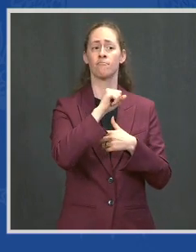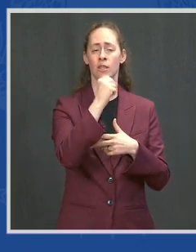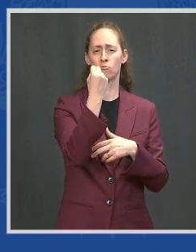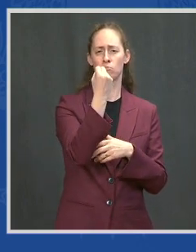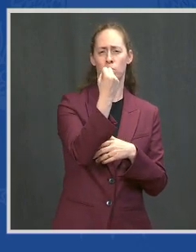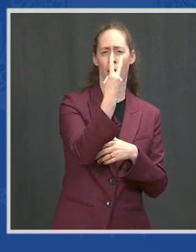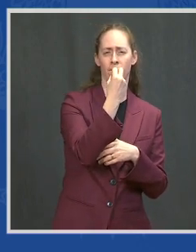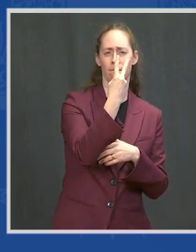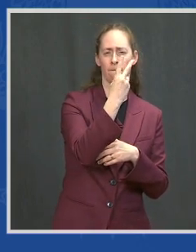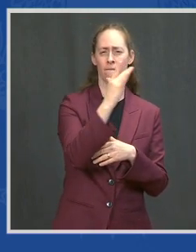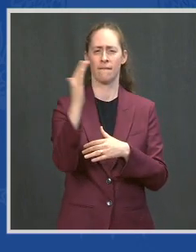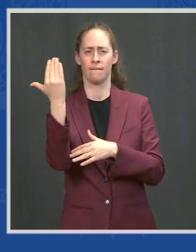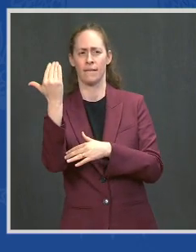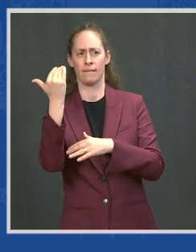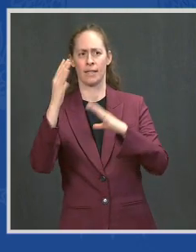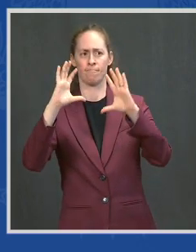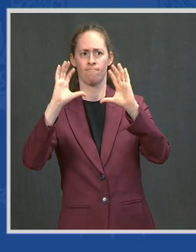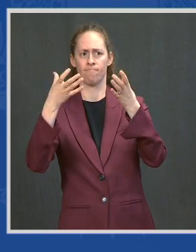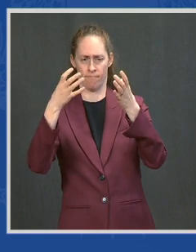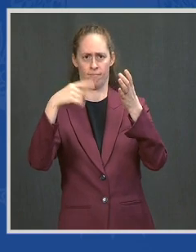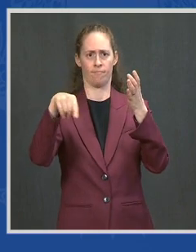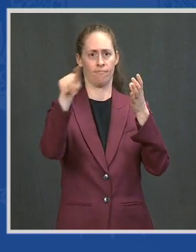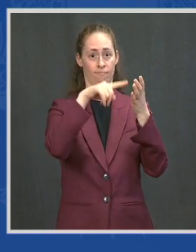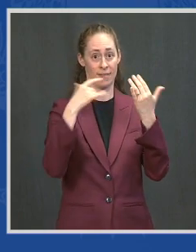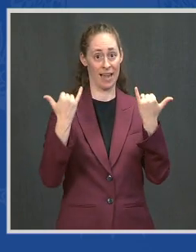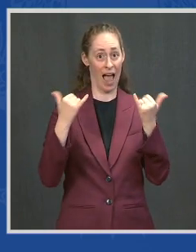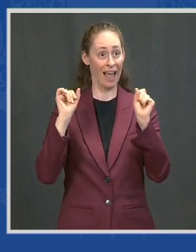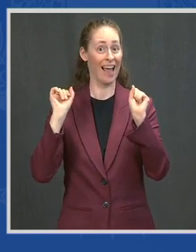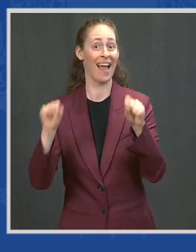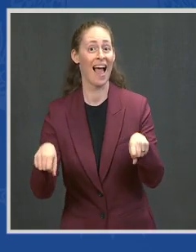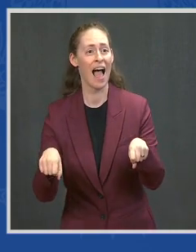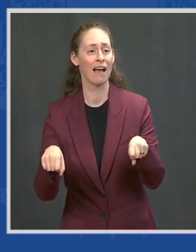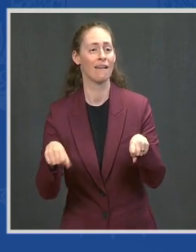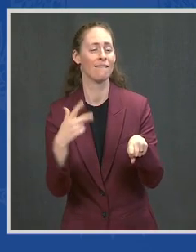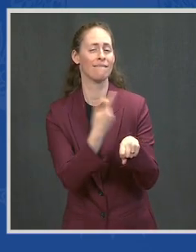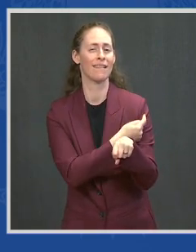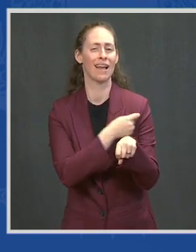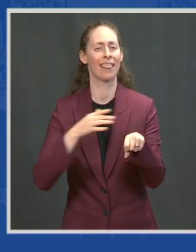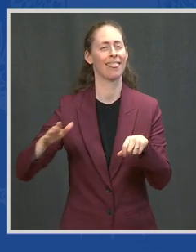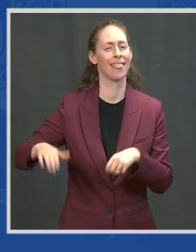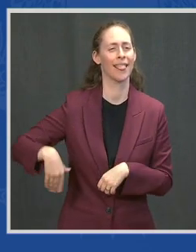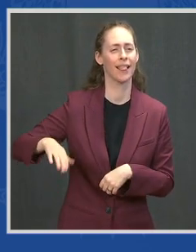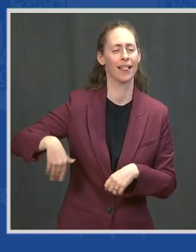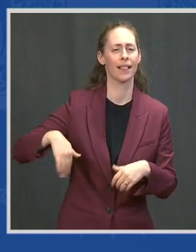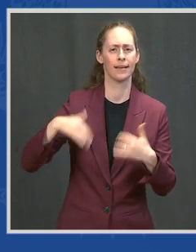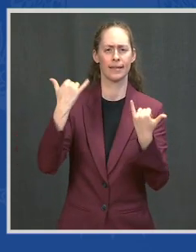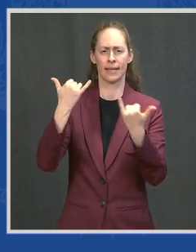They're not yet eligible for a vaccine. The FDA scientists are currently reviewing the data to decide